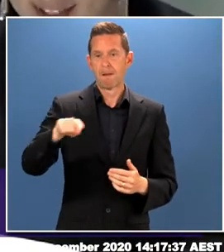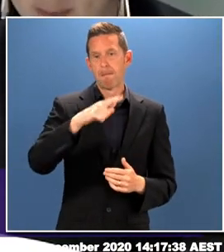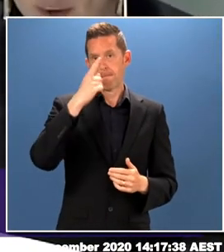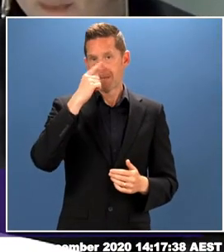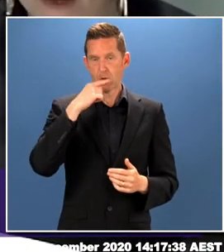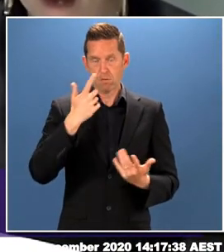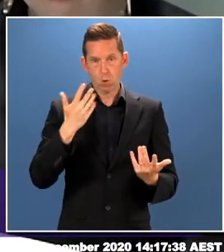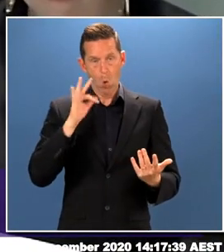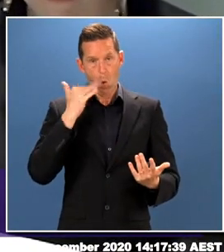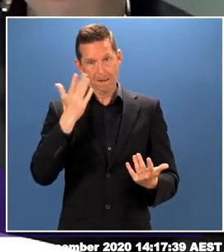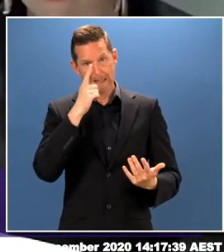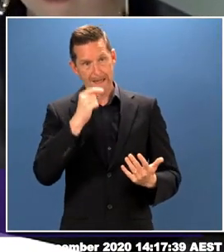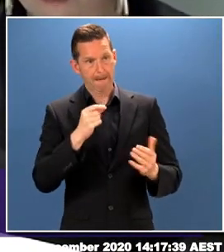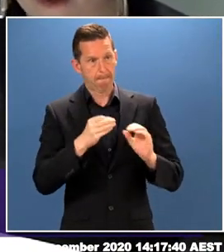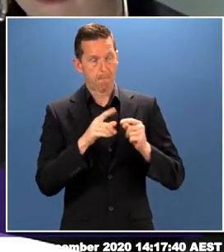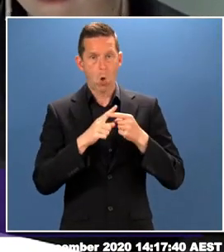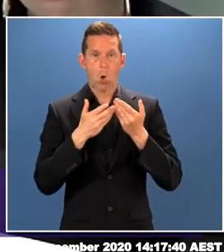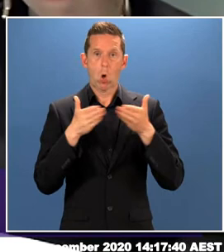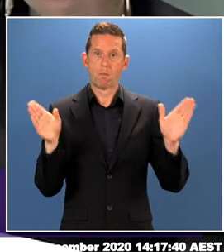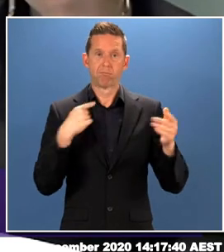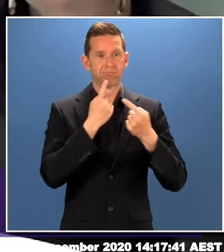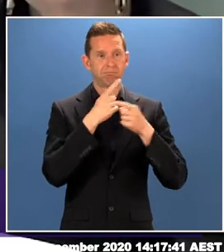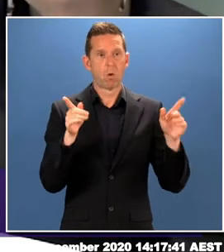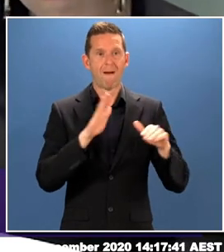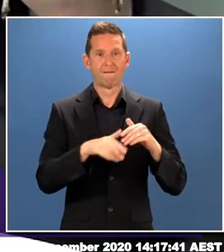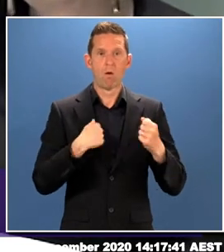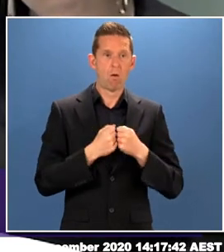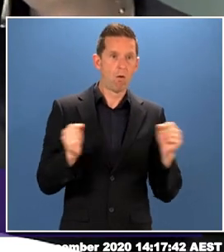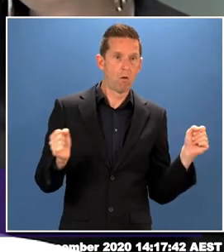to be open about their sexuality at work. In addition to being open about their